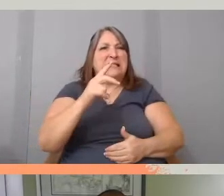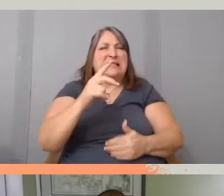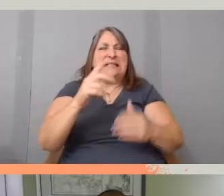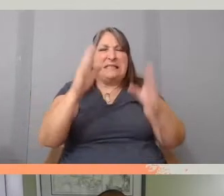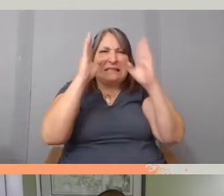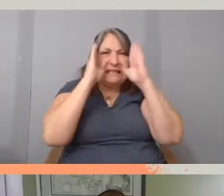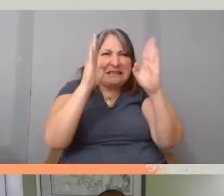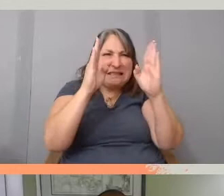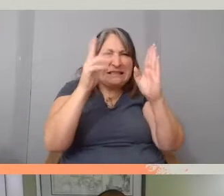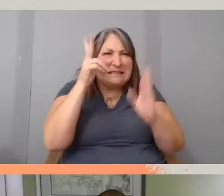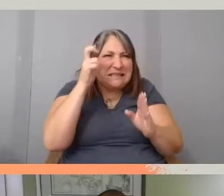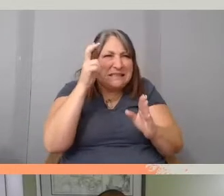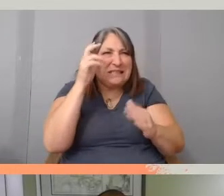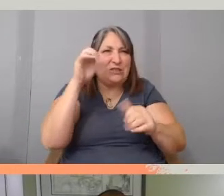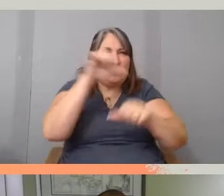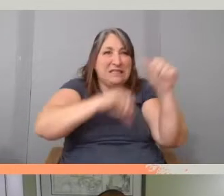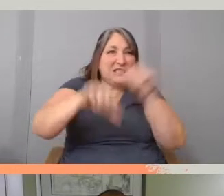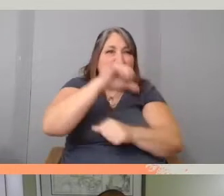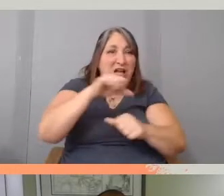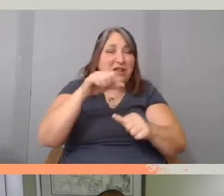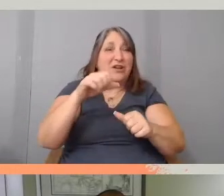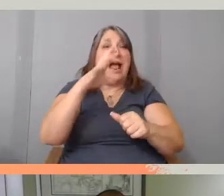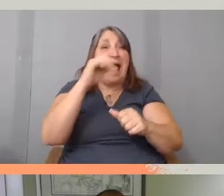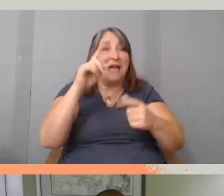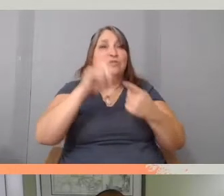and then to the story, really led us to sort of a